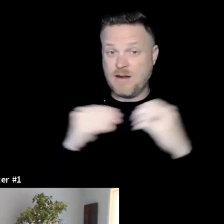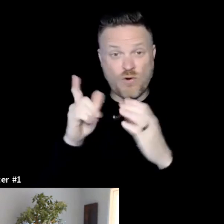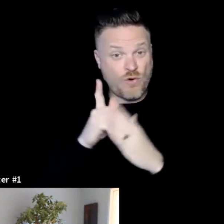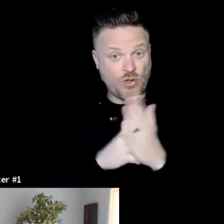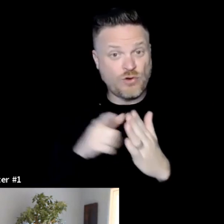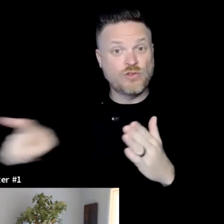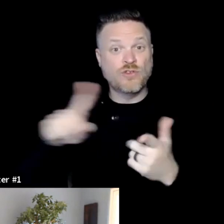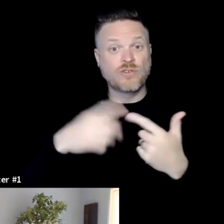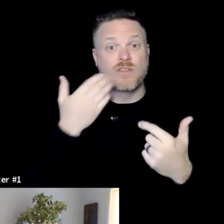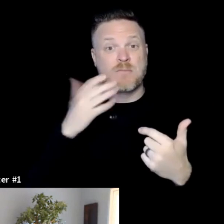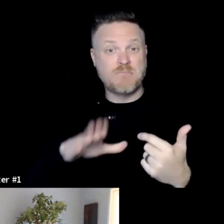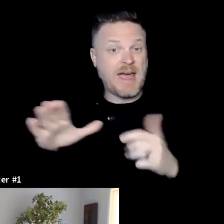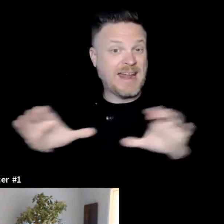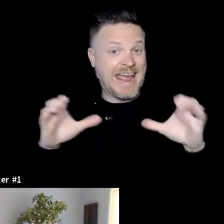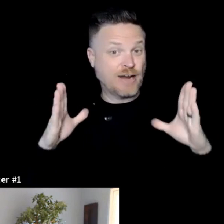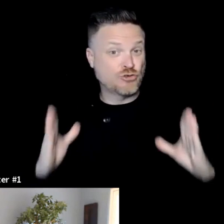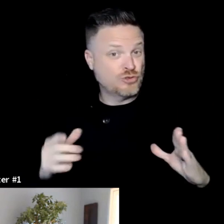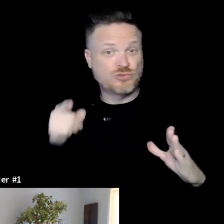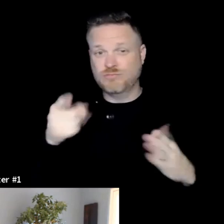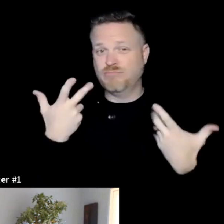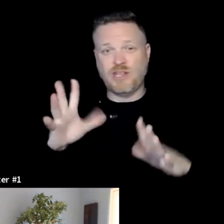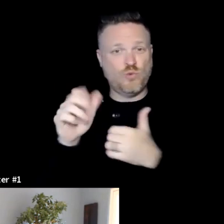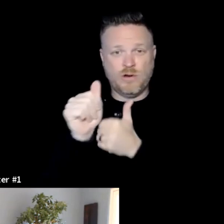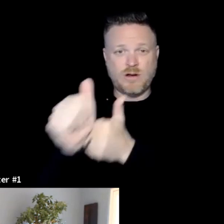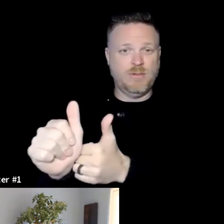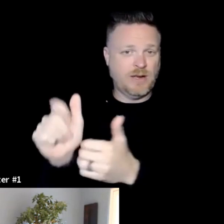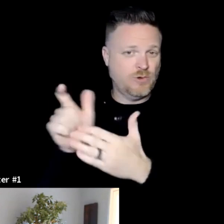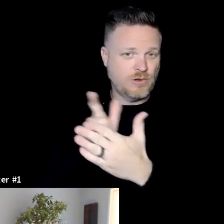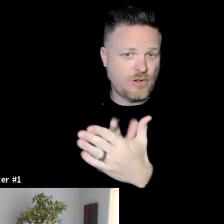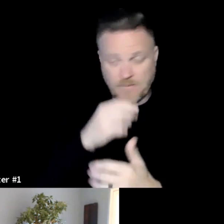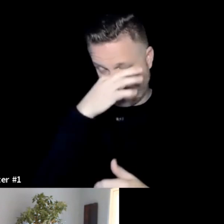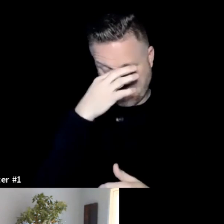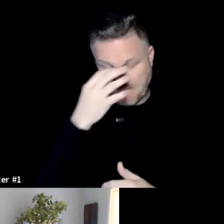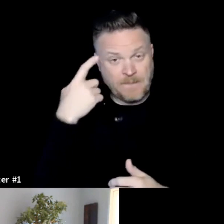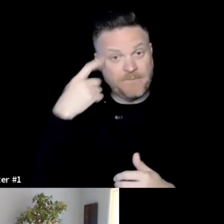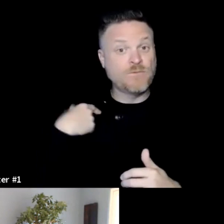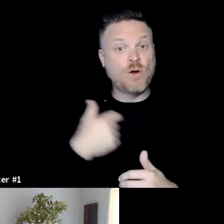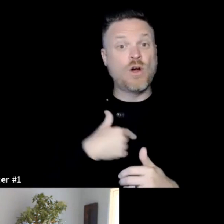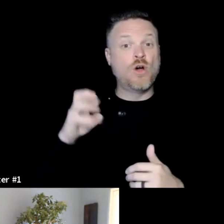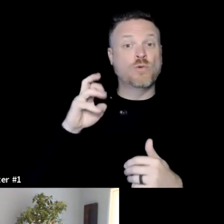actors who don't want to comply with the law. With regard to our Return to Learn law that we